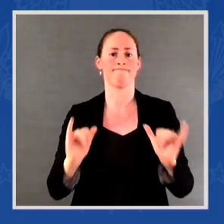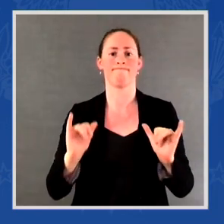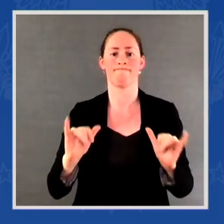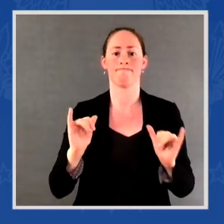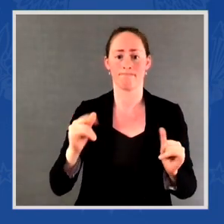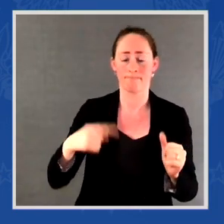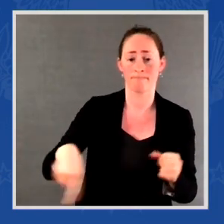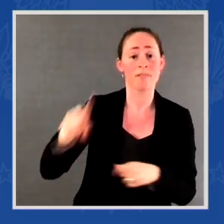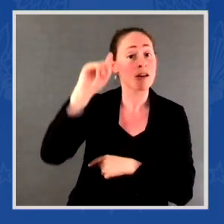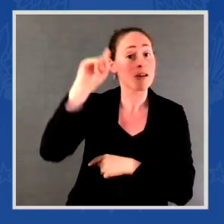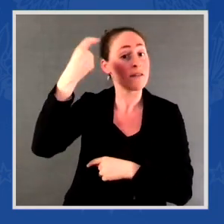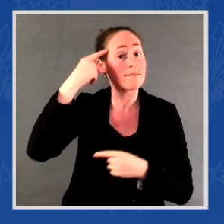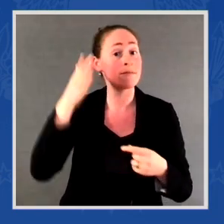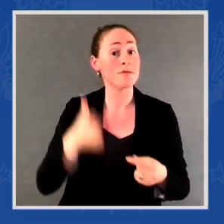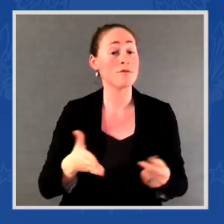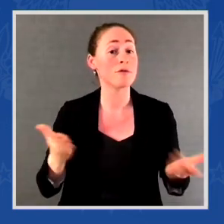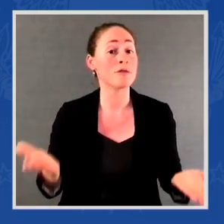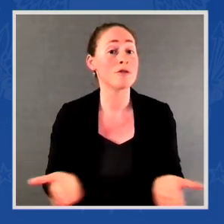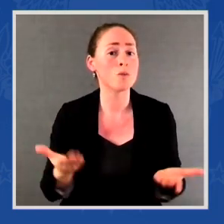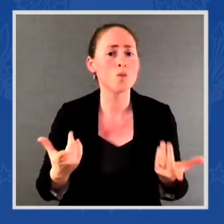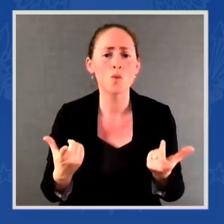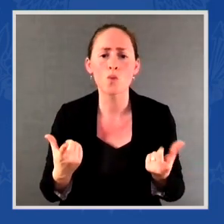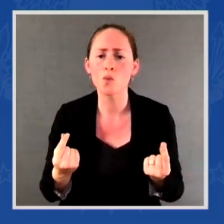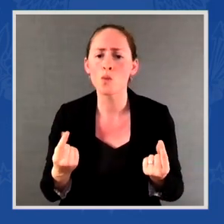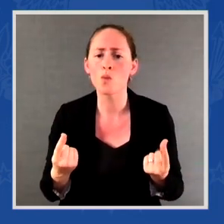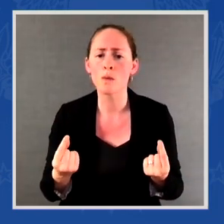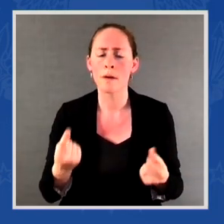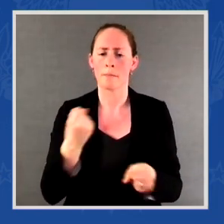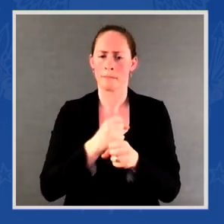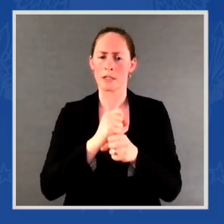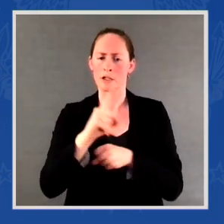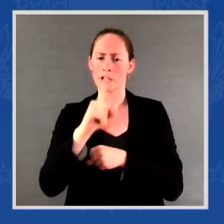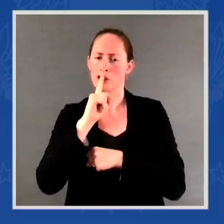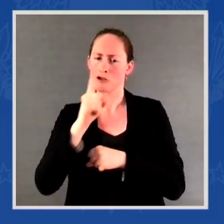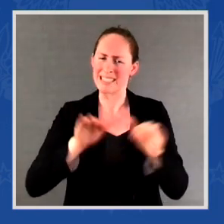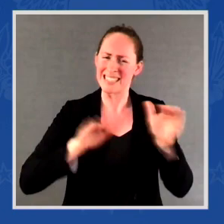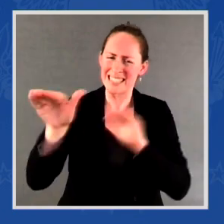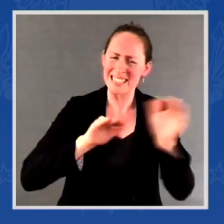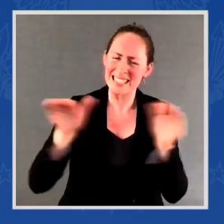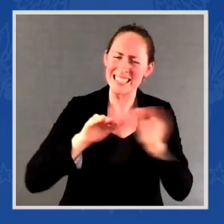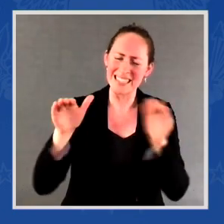is making sure we get as many people vaccinated, particularly people who don't have access to healthcare